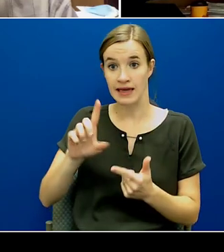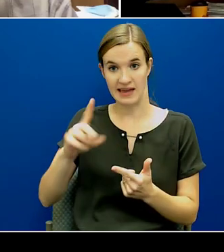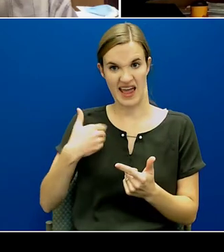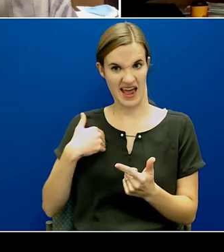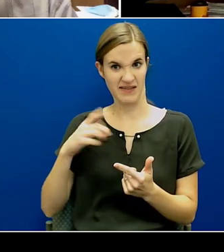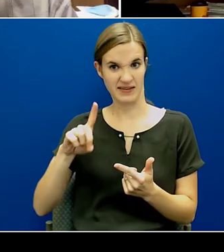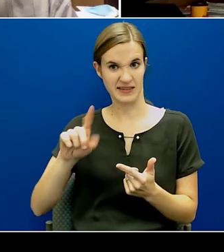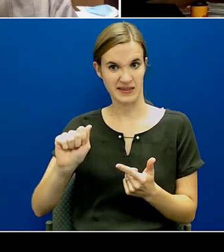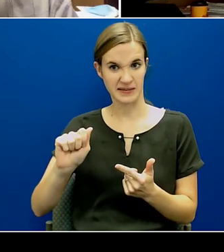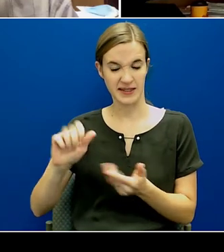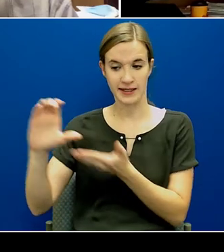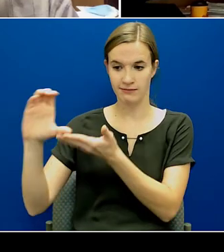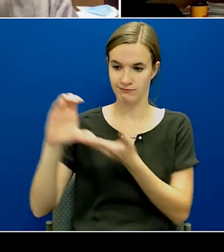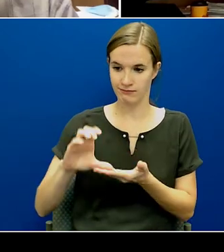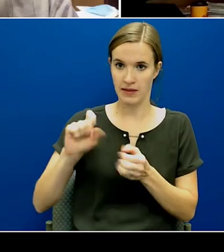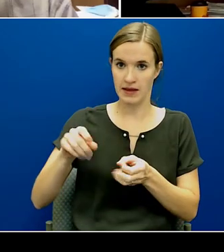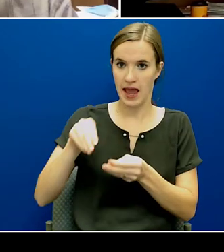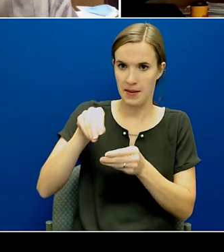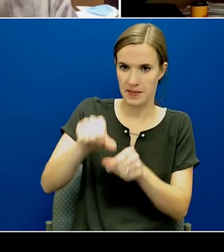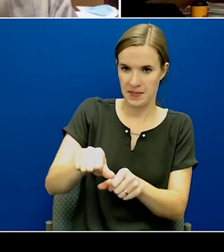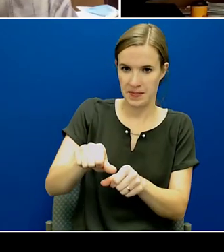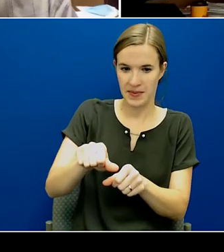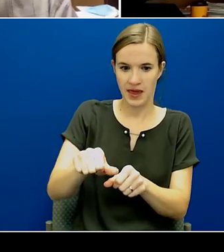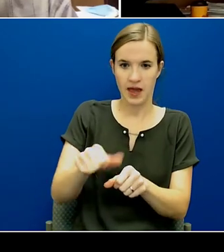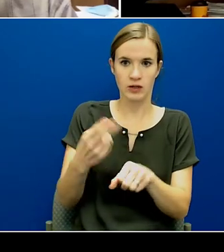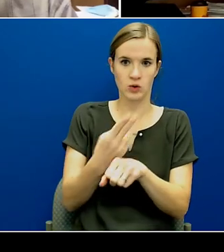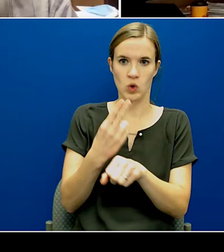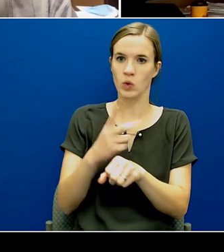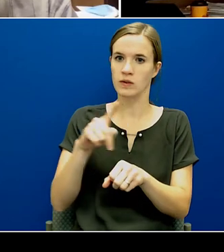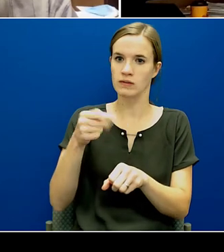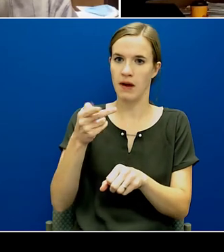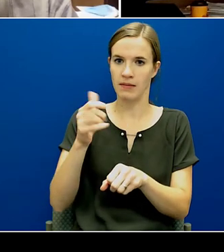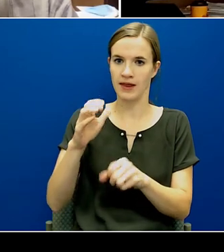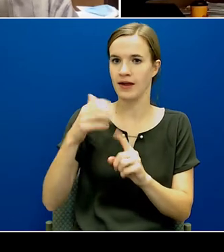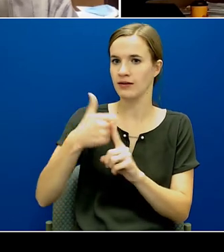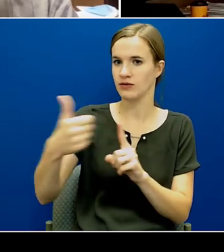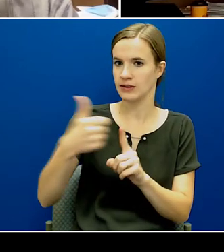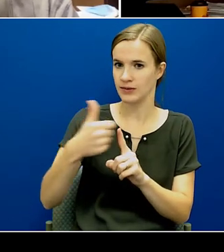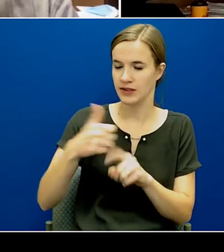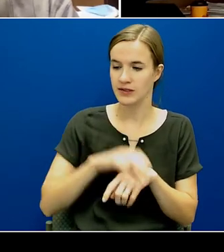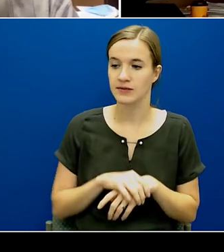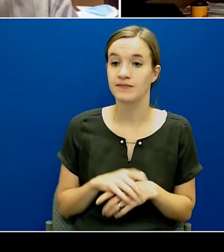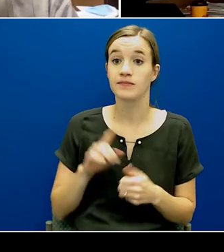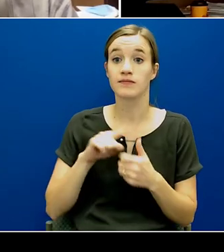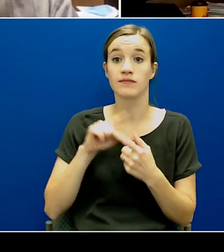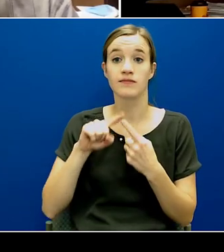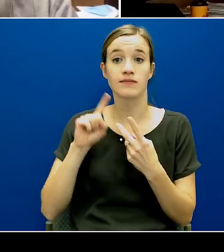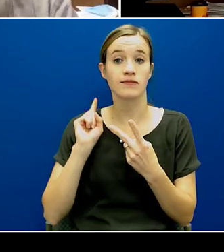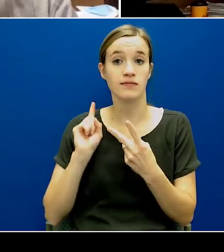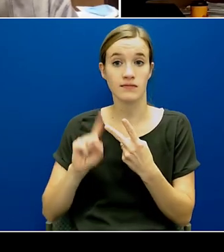public transportation. We also contract with taxi providers to give people with